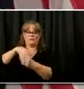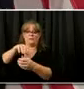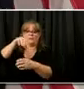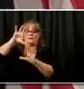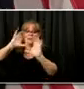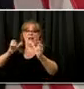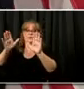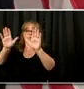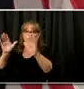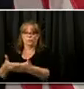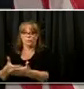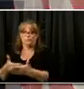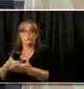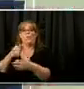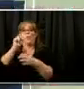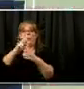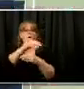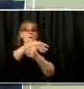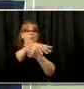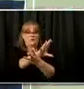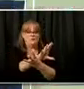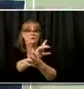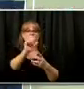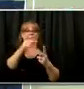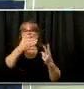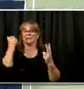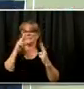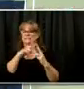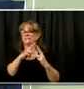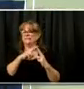Hi, Governor. This is Joe Vaccarelli from Denver7. I actually have two really quick questions,